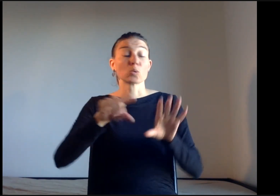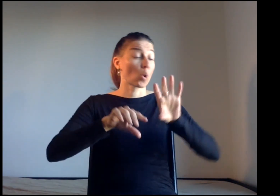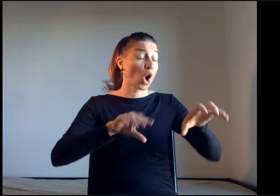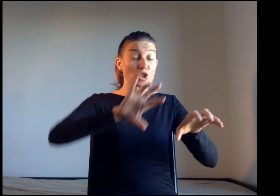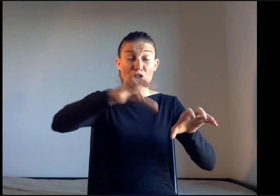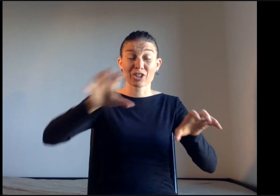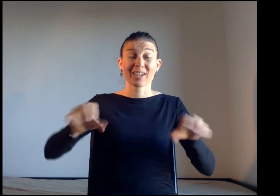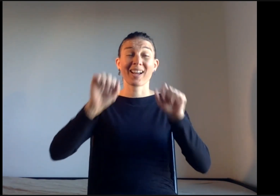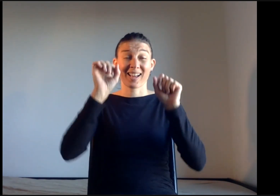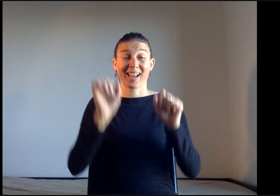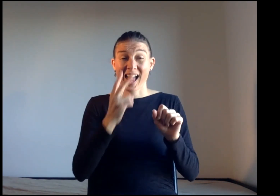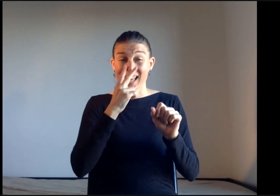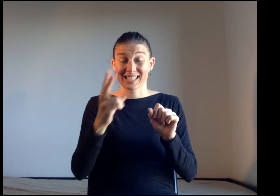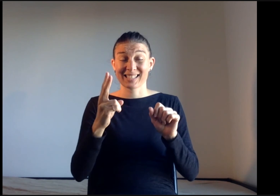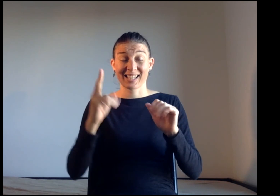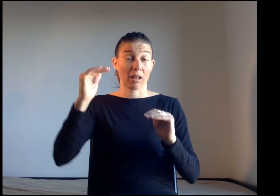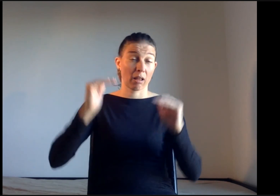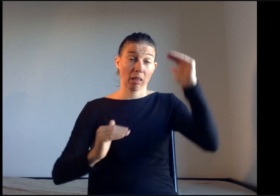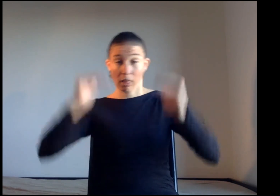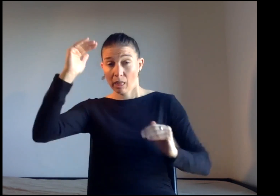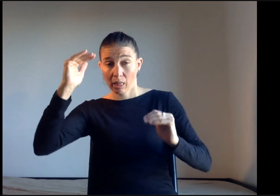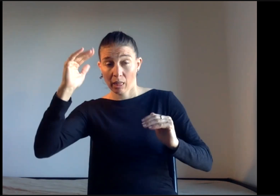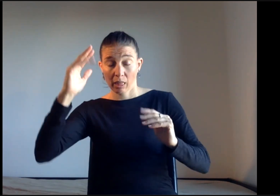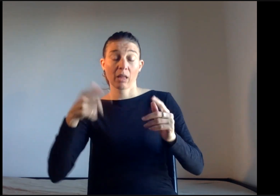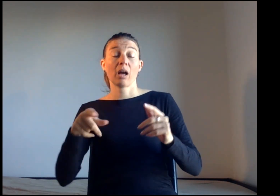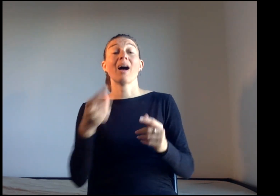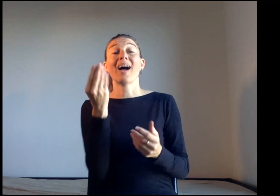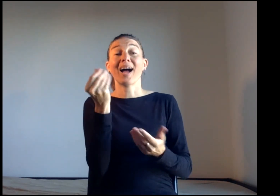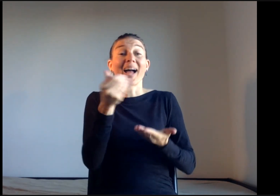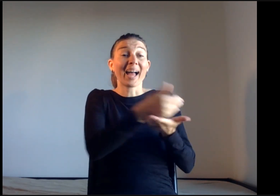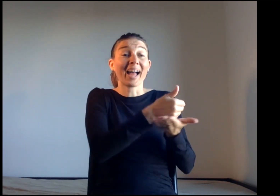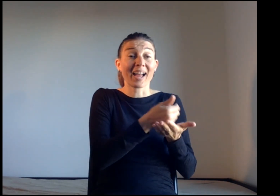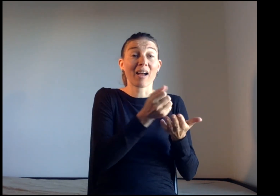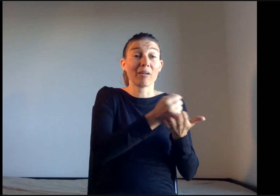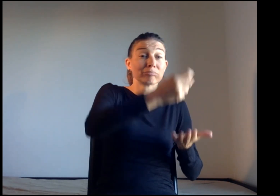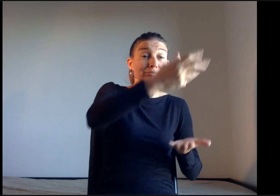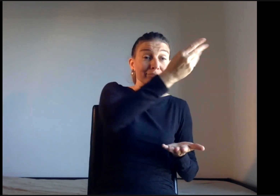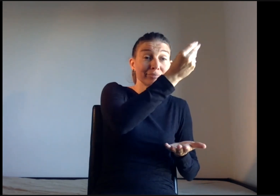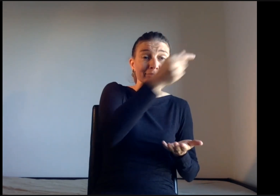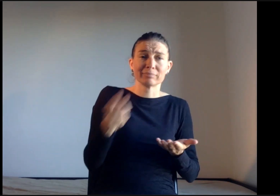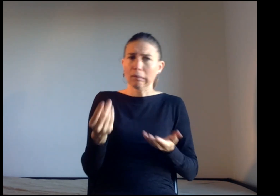in between incomes, so for sure there are some problems